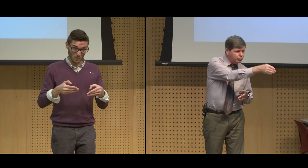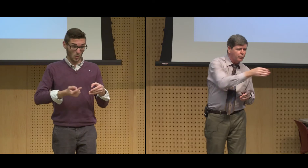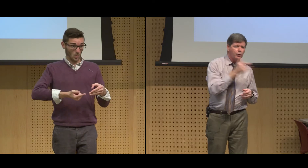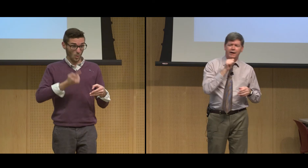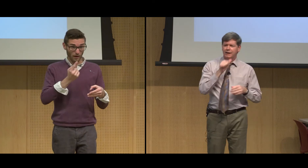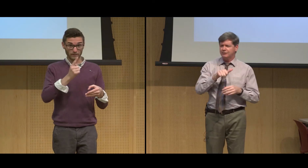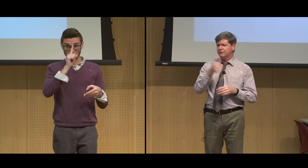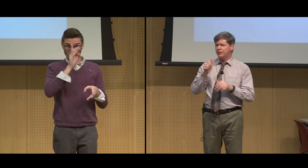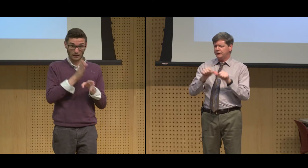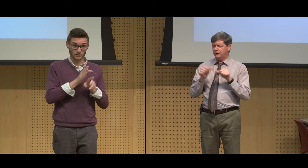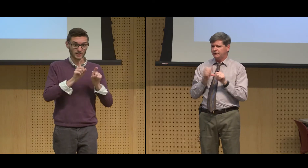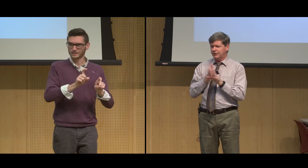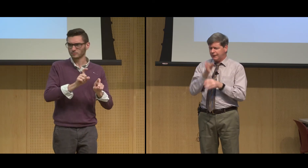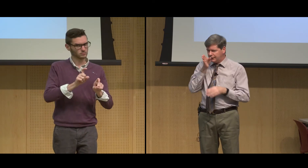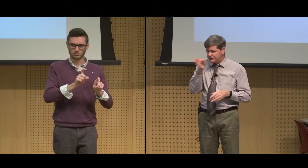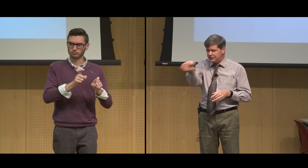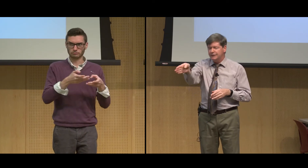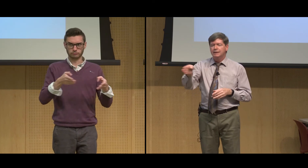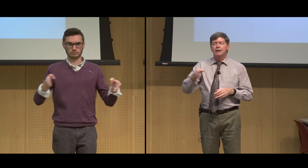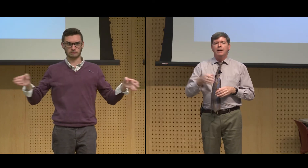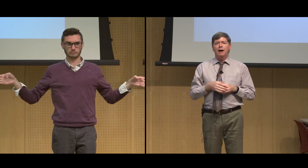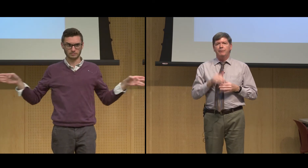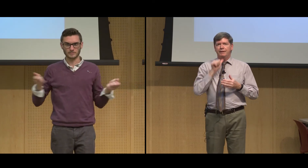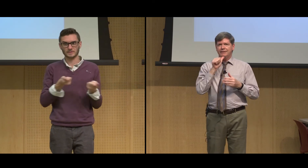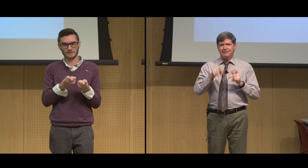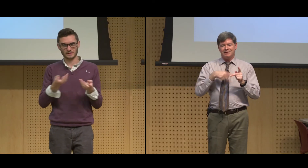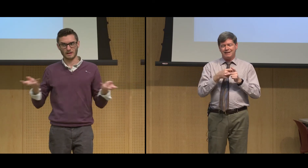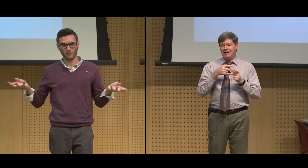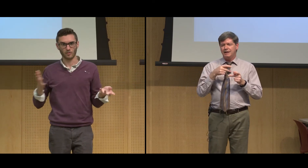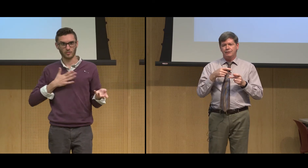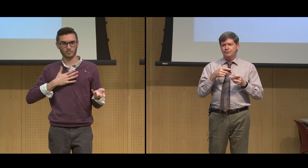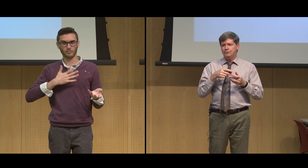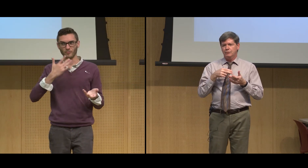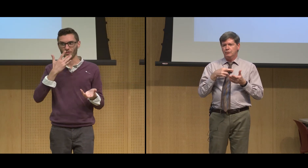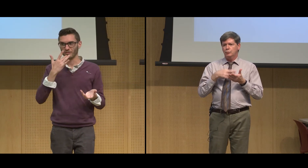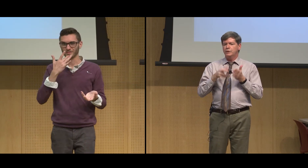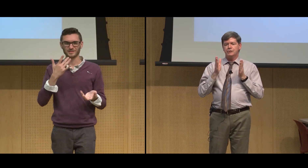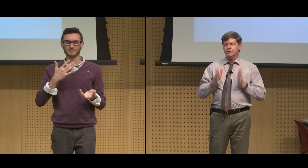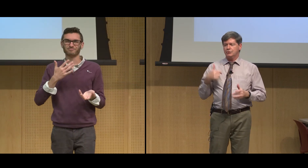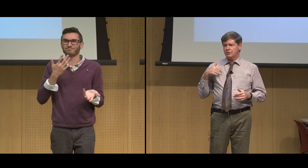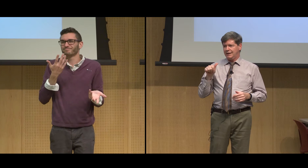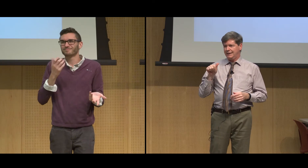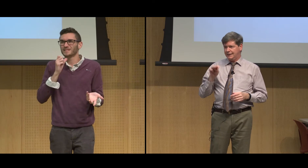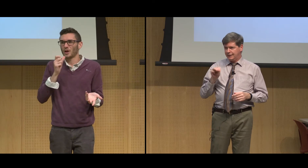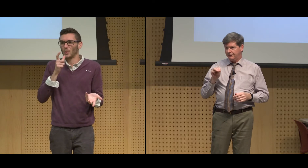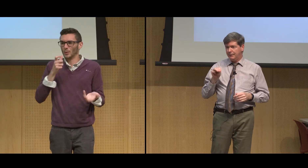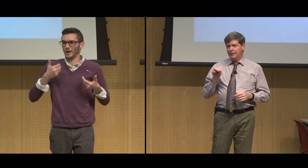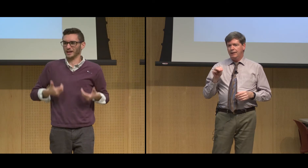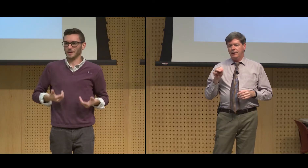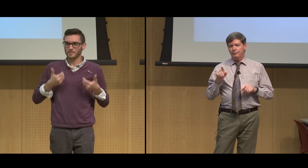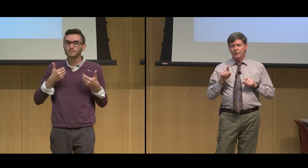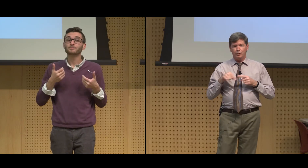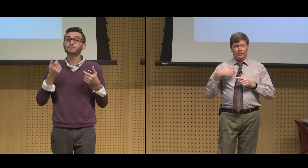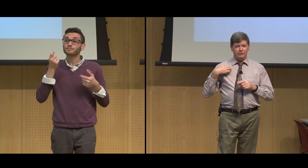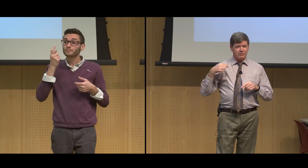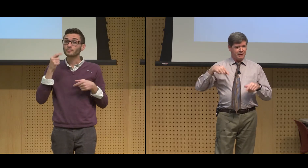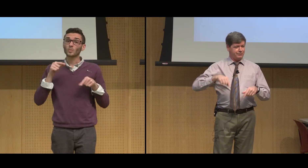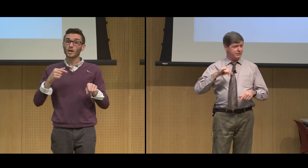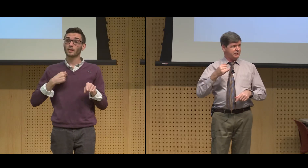or why not just some other area of psychology? And that's not the kind of researcher I am, and when I was applying for this job as,